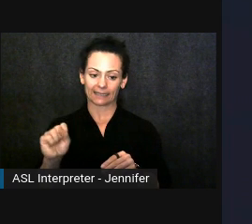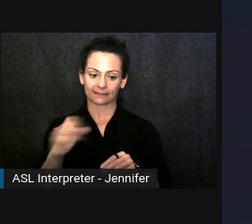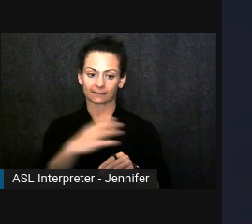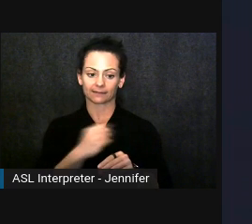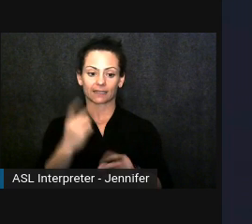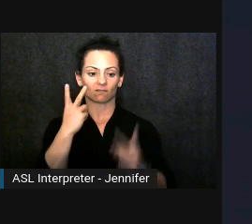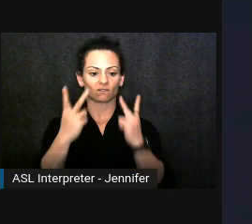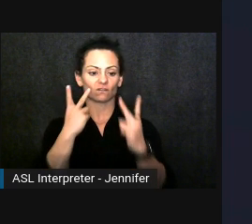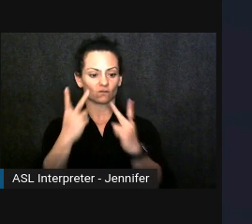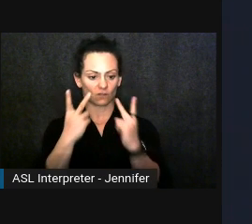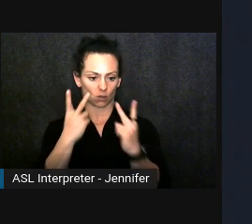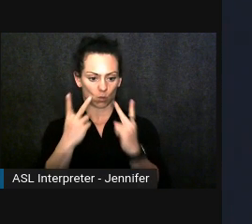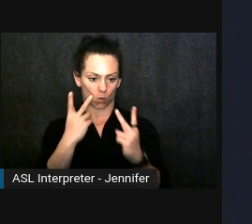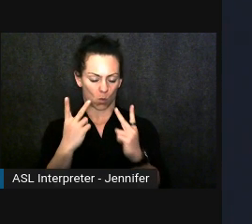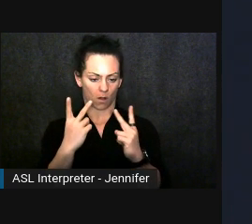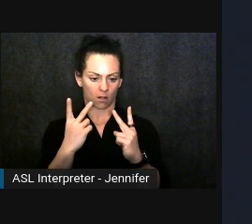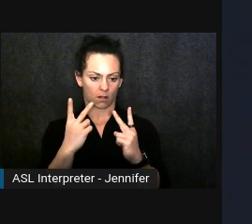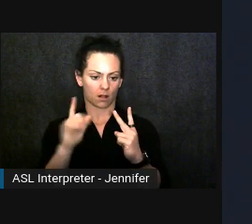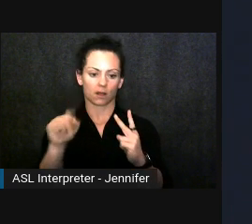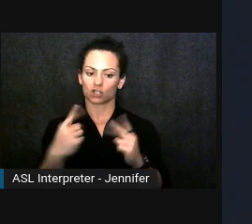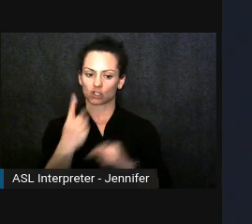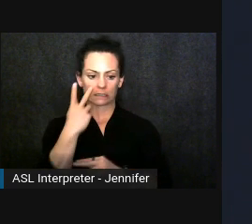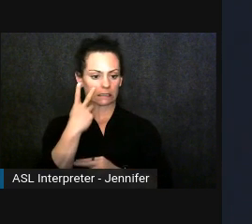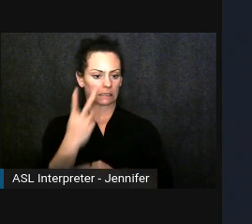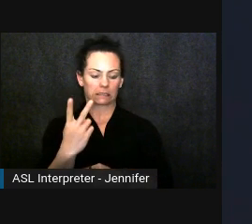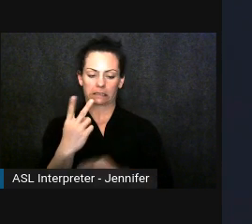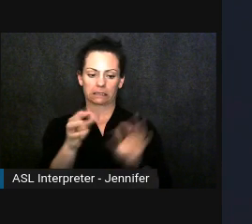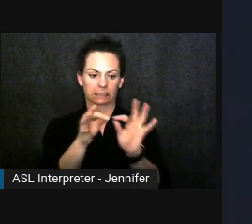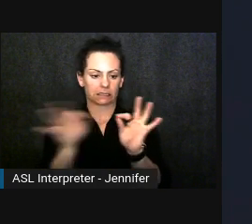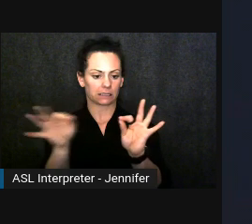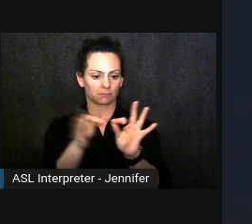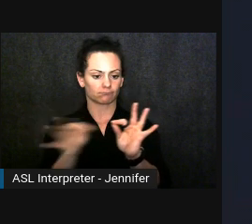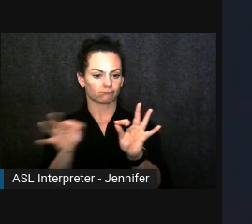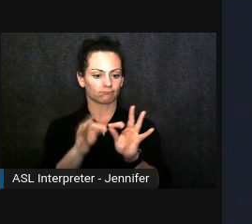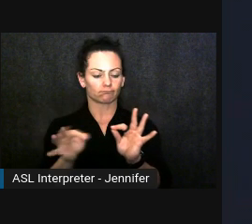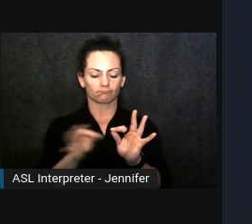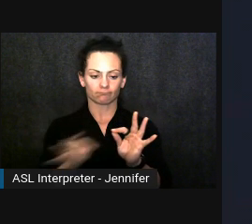so I could see that semantic structure in place and determine,